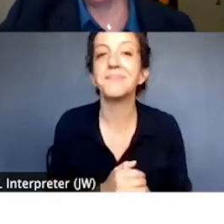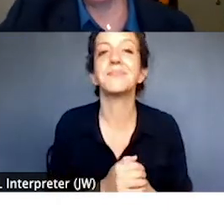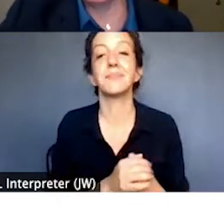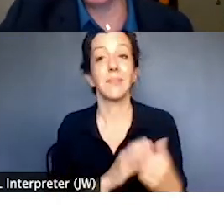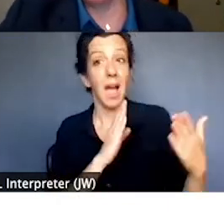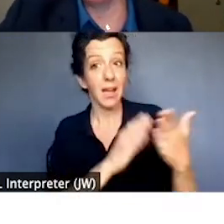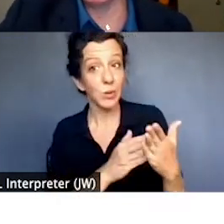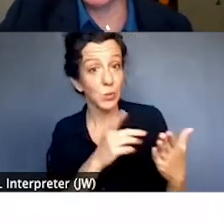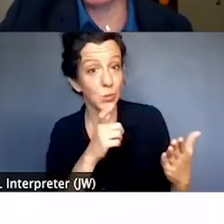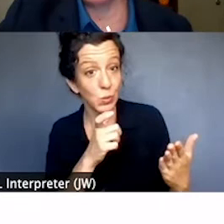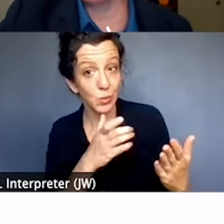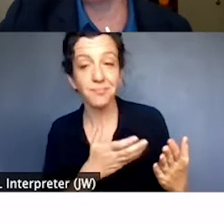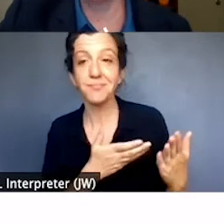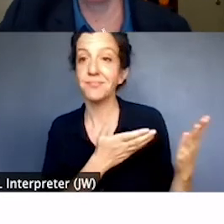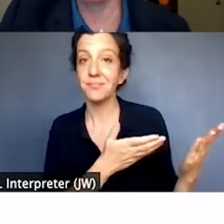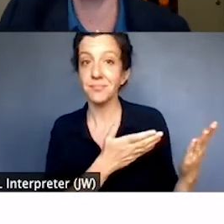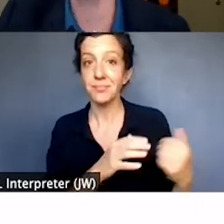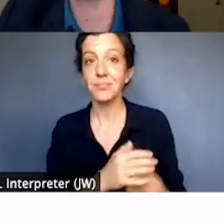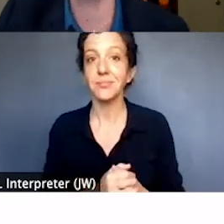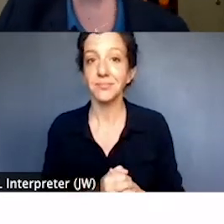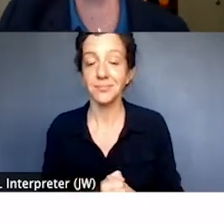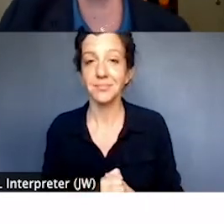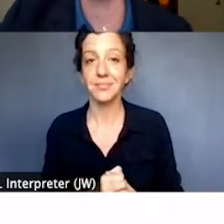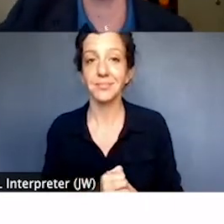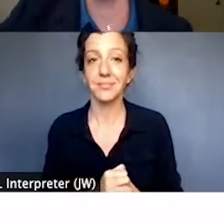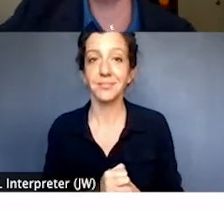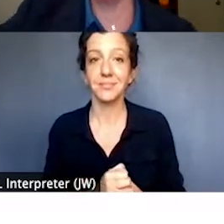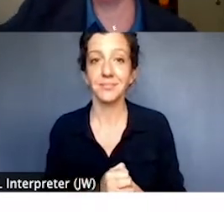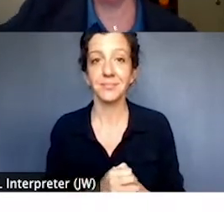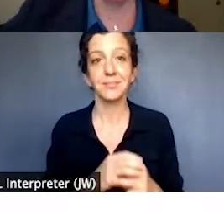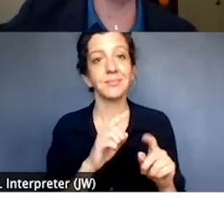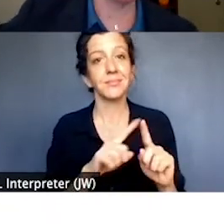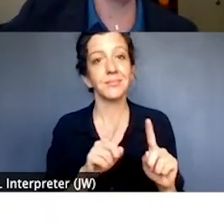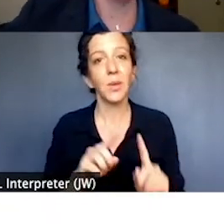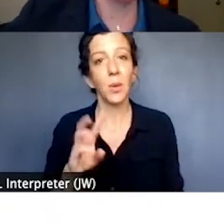And then against, we have the Orange County Register, San Bernardino Sun and the Press Enterprise.